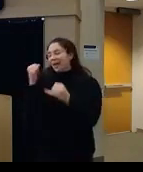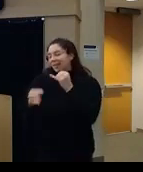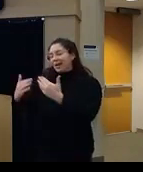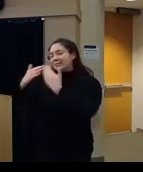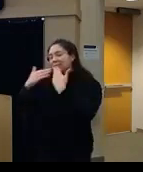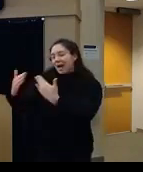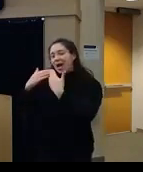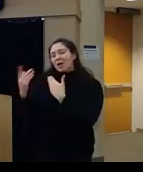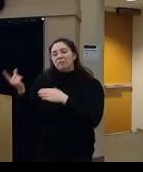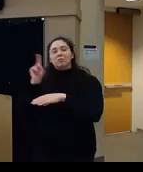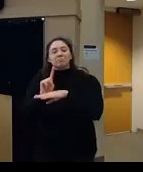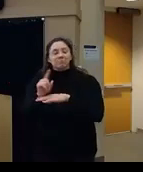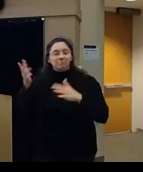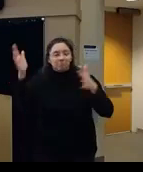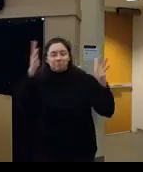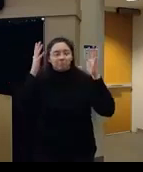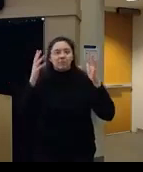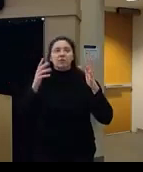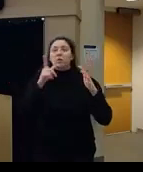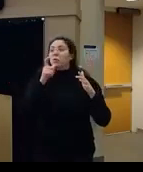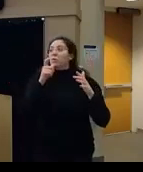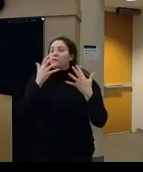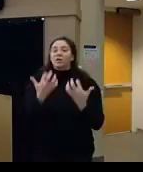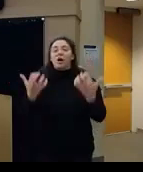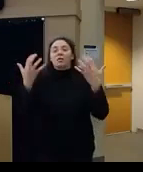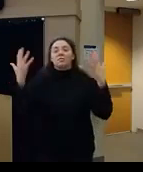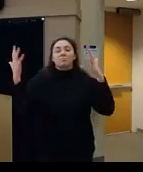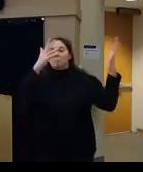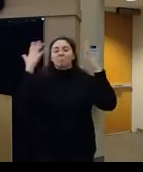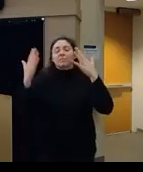coming here please those of us that are left please join me give him a round of